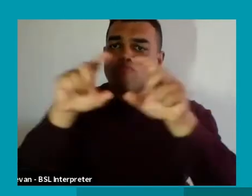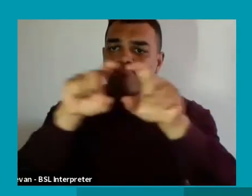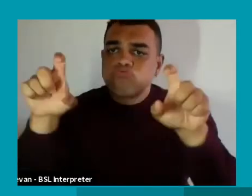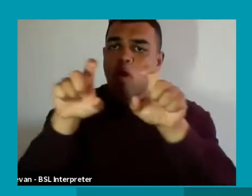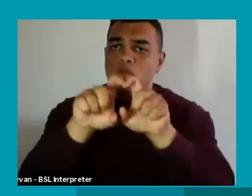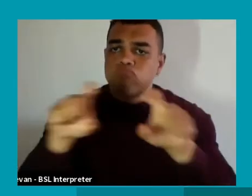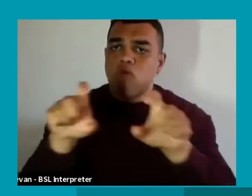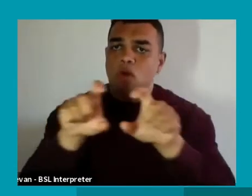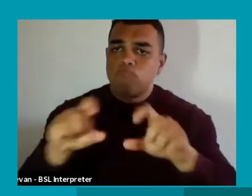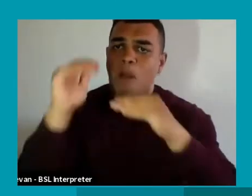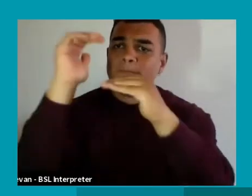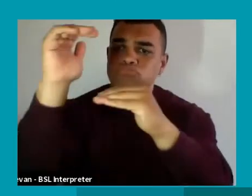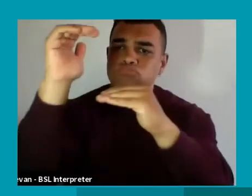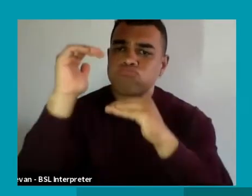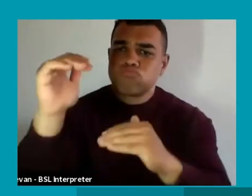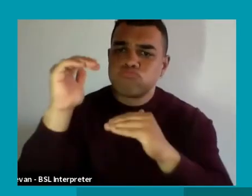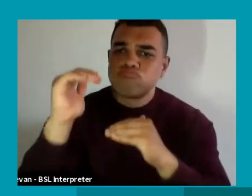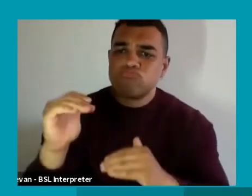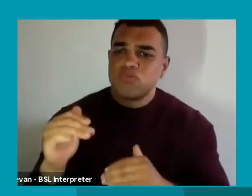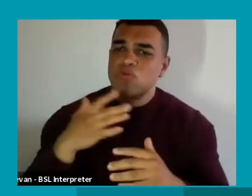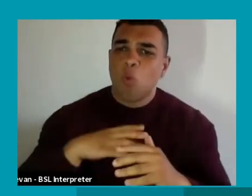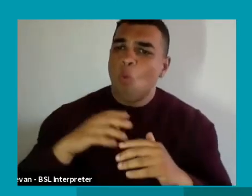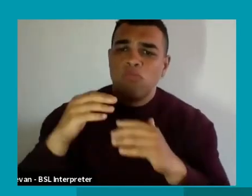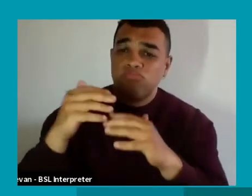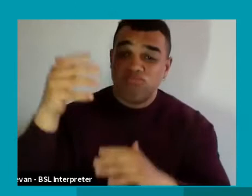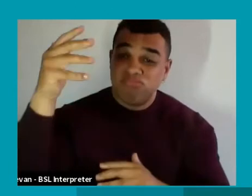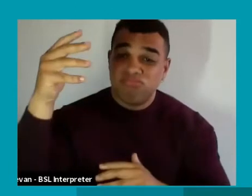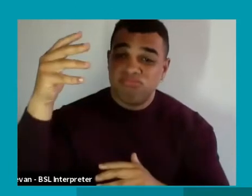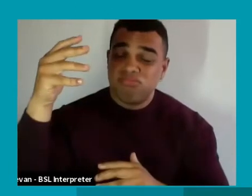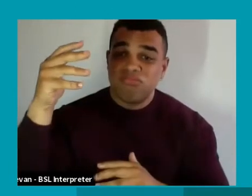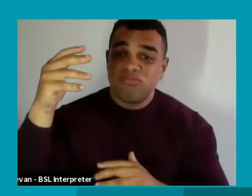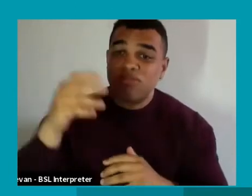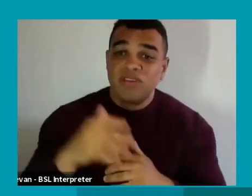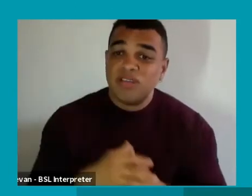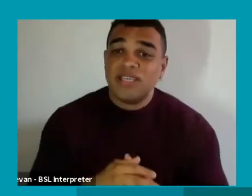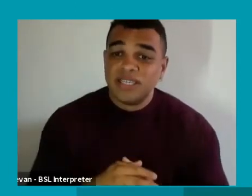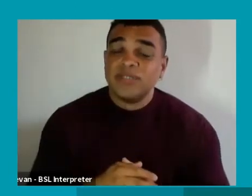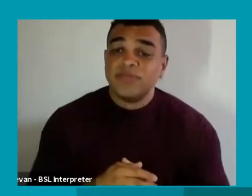It does need to be very tailored to your job description. It needs to be clear,